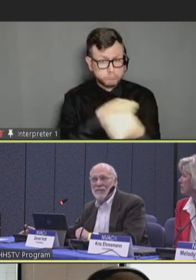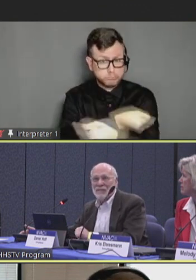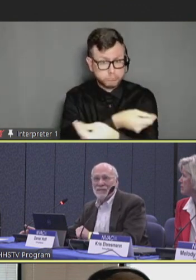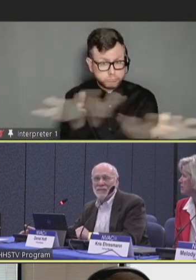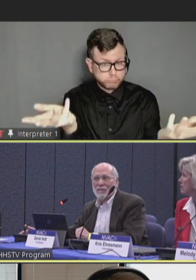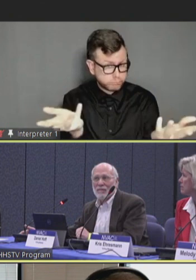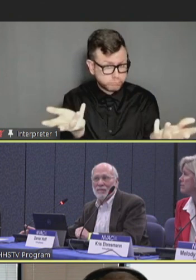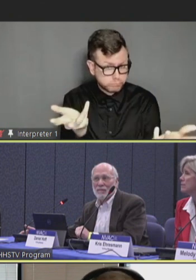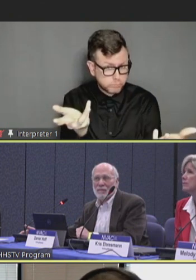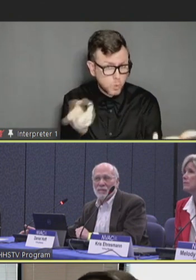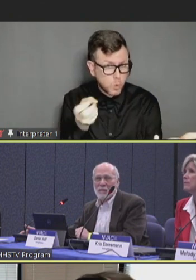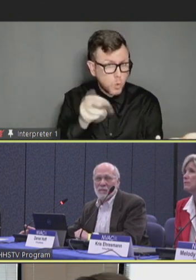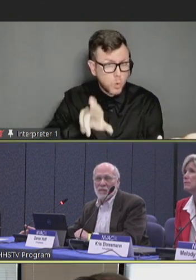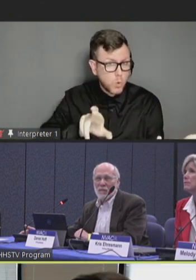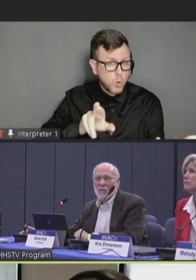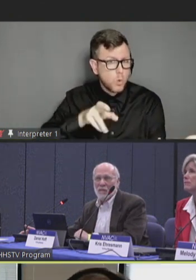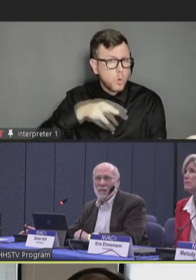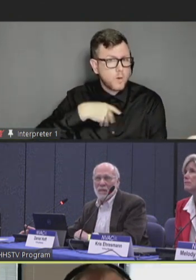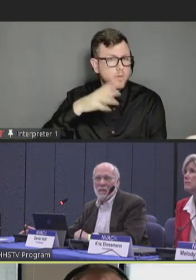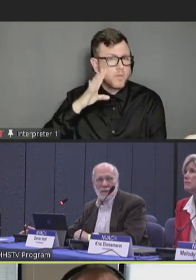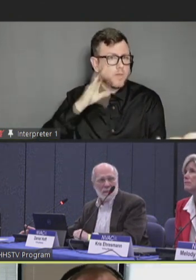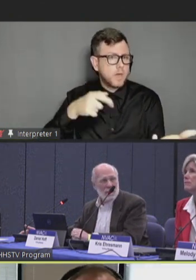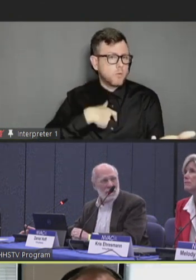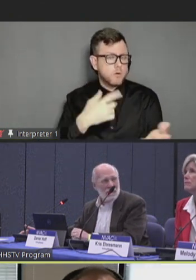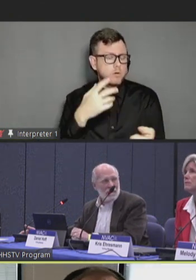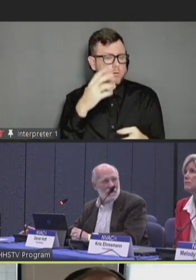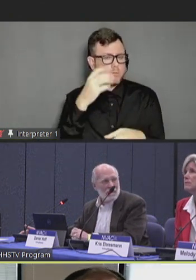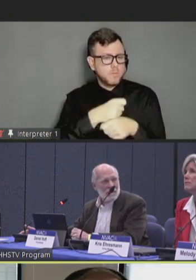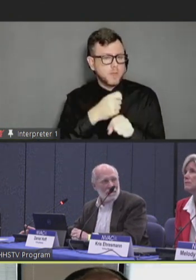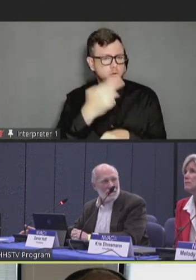Matthew Daley: Yes. So, great question.